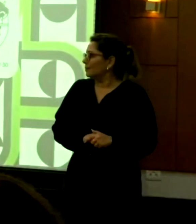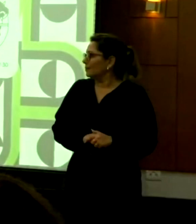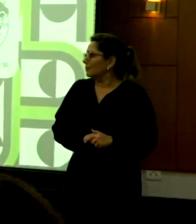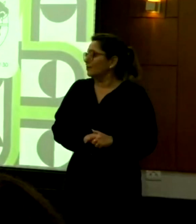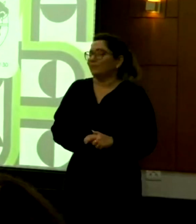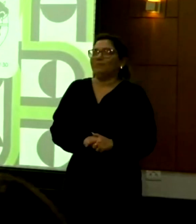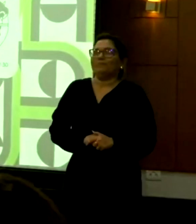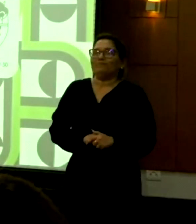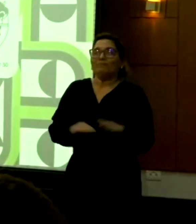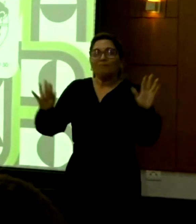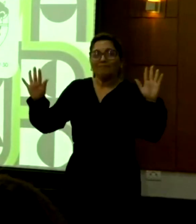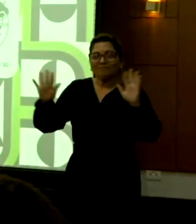Hello, good morning everyone